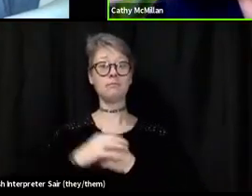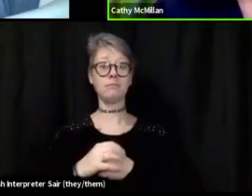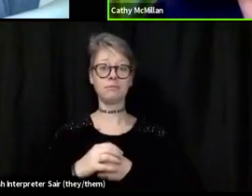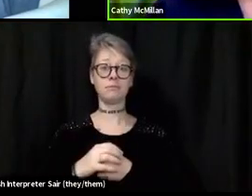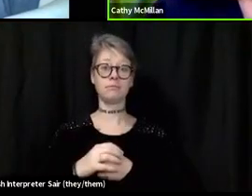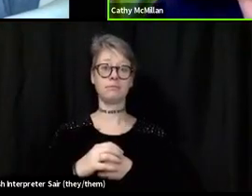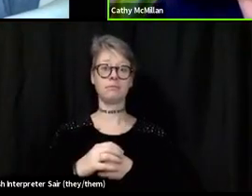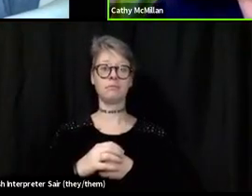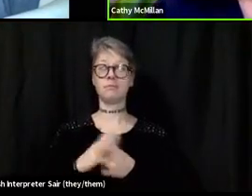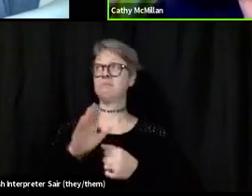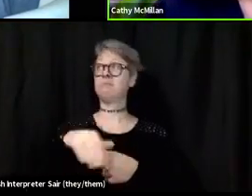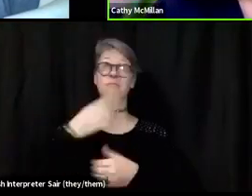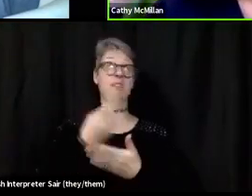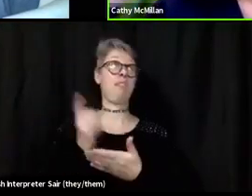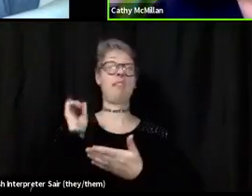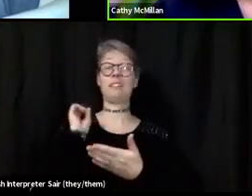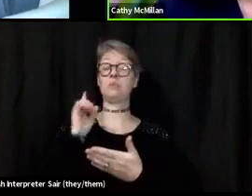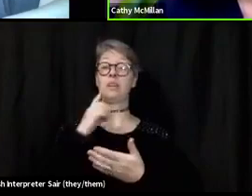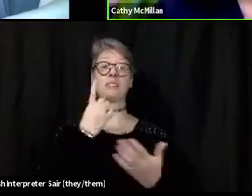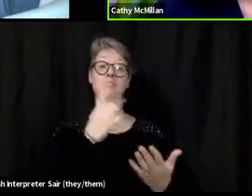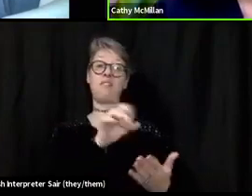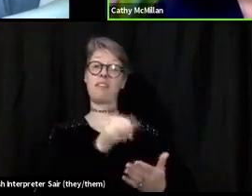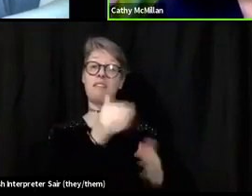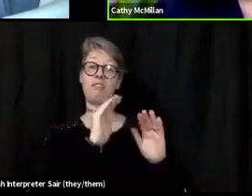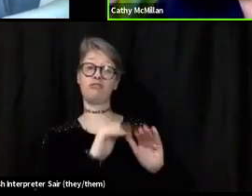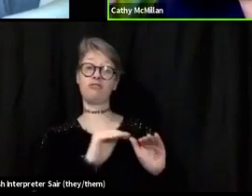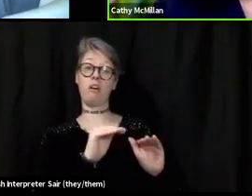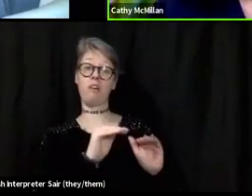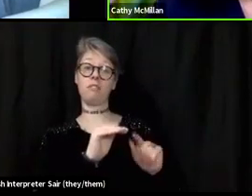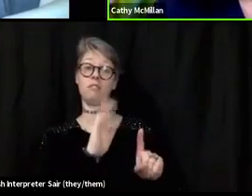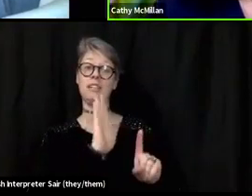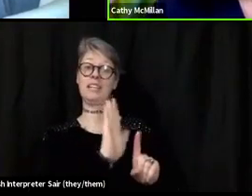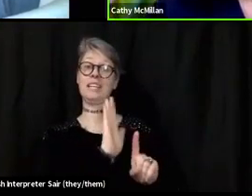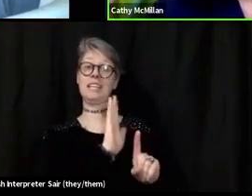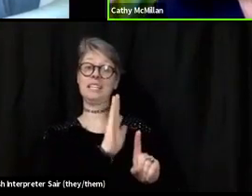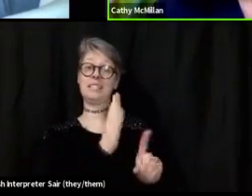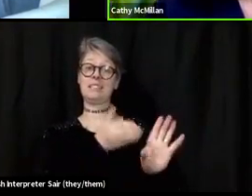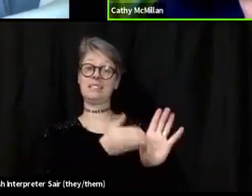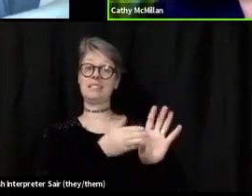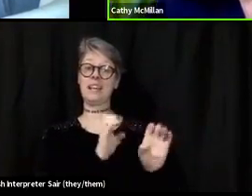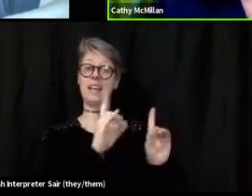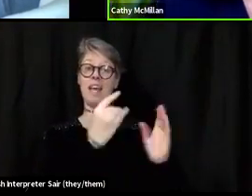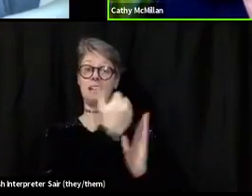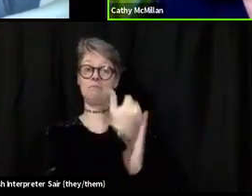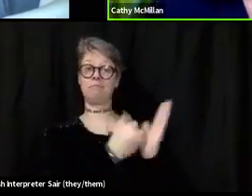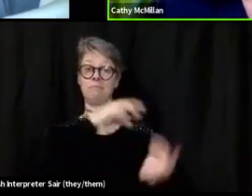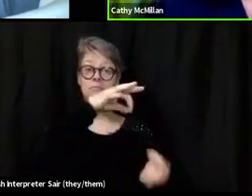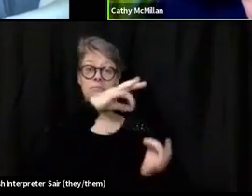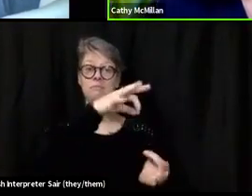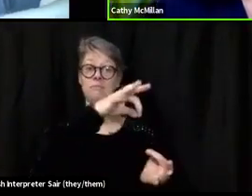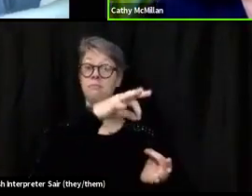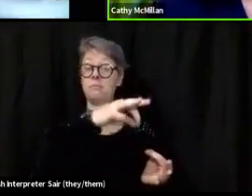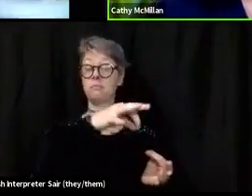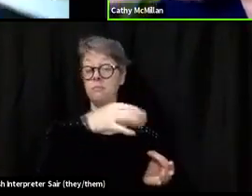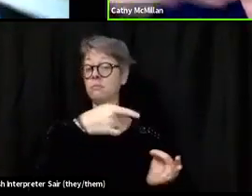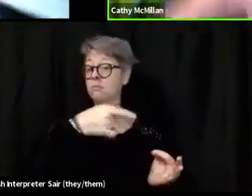her accommodations. Just last week I looked at last week I looked at another kids. cycad. cycad